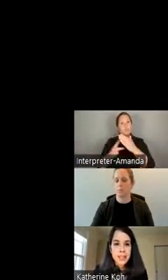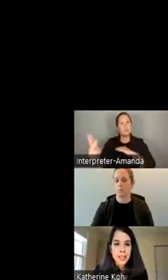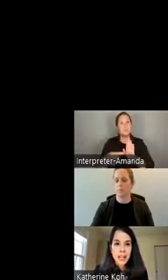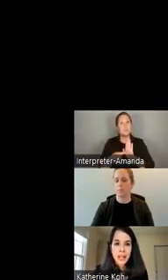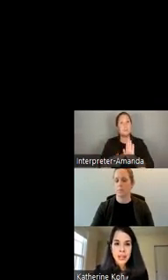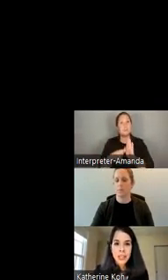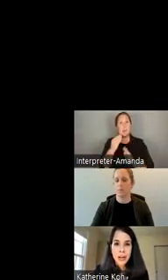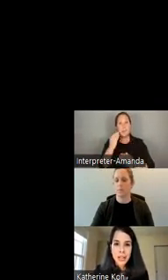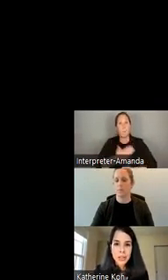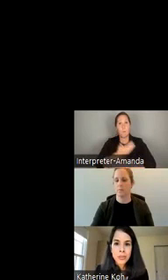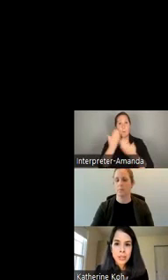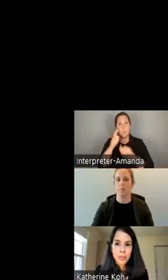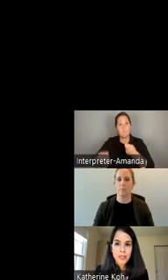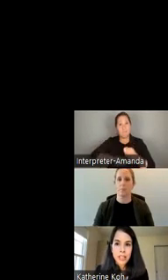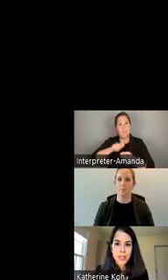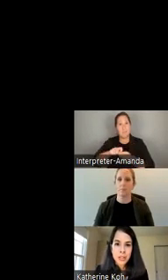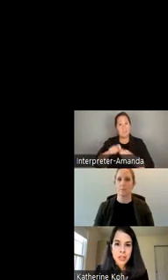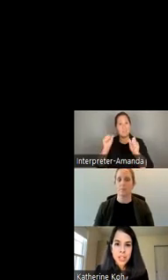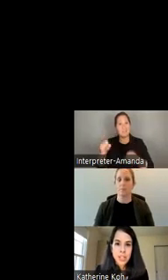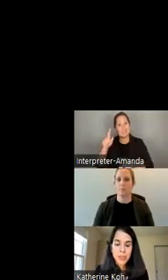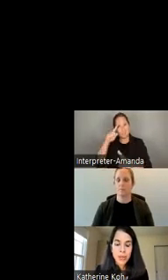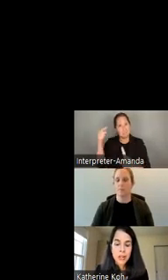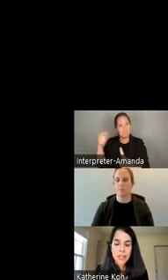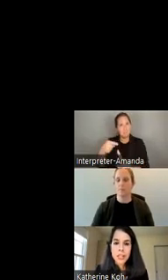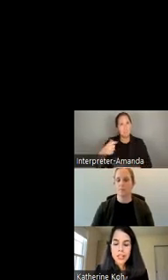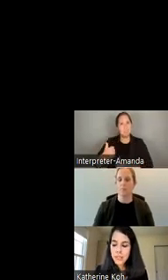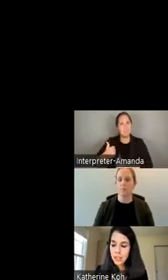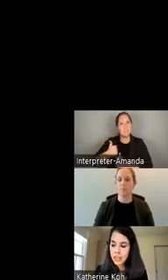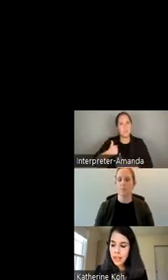indeed accurately Target soldiers for preventive interventions before transitioning to civilian